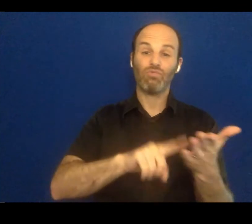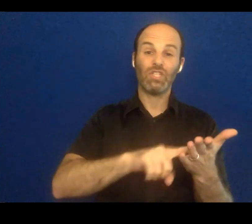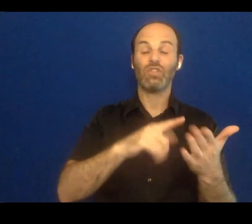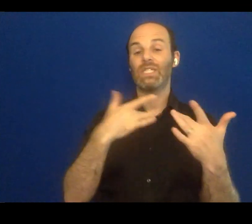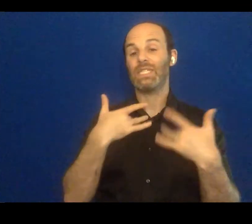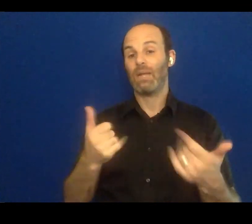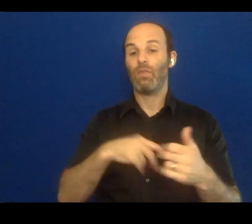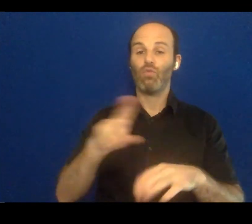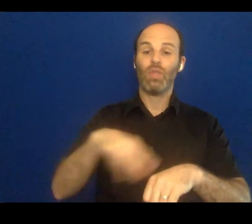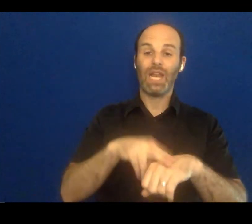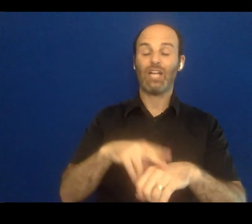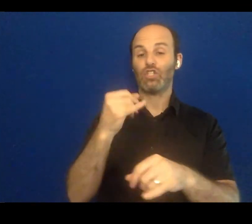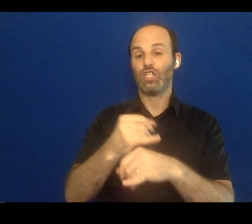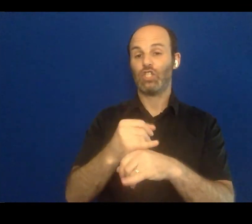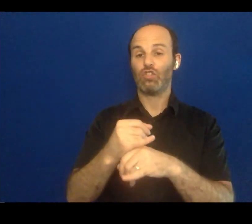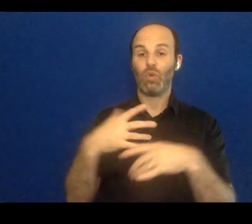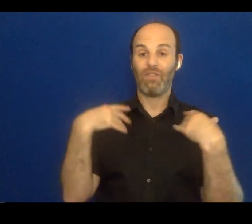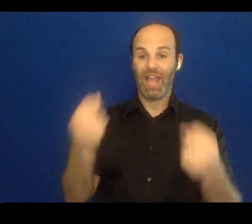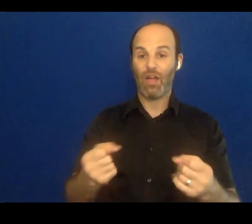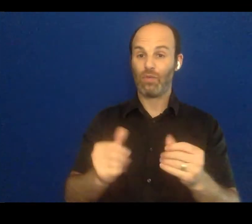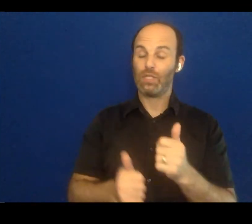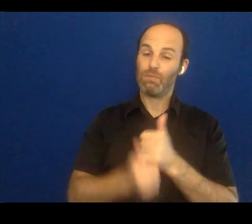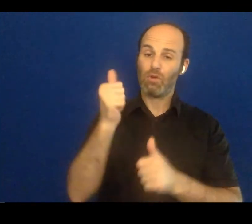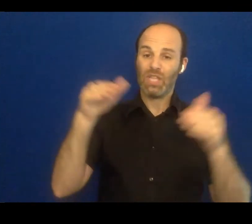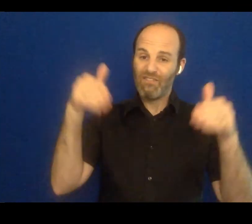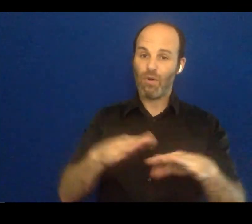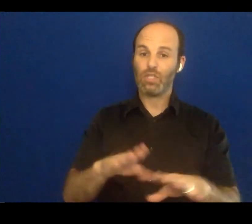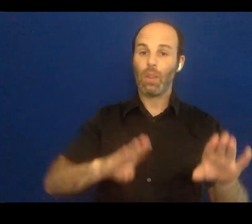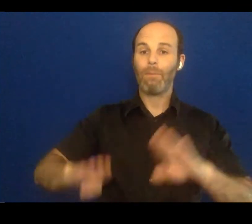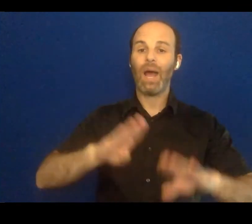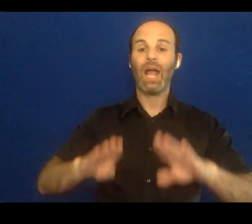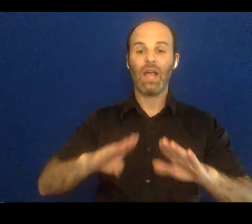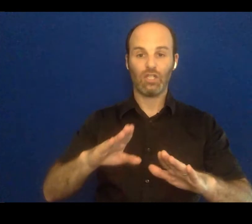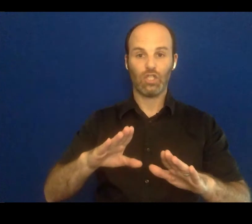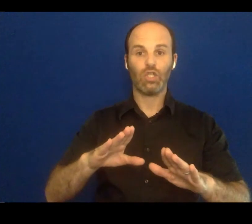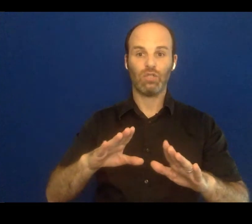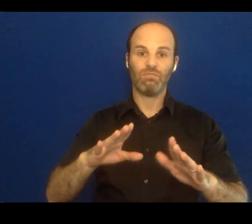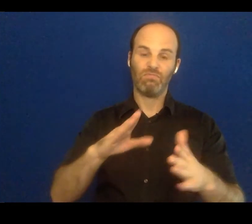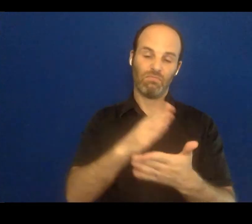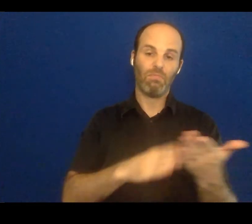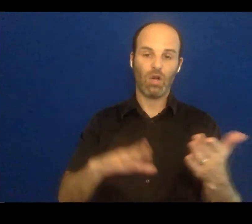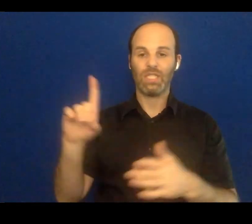THROUGH THE NATIONAL INSTITUTES OF HEALTH AND FOCUSED ON THE BIOLOGICAL COMPONENTS OF DISABILITY AND LIFE.